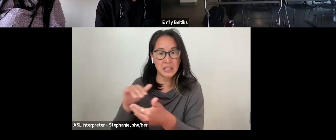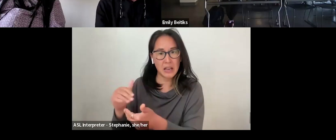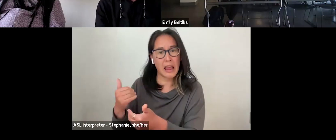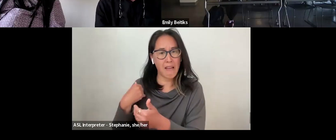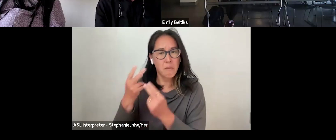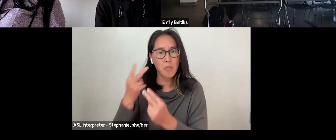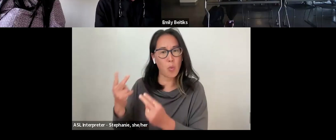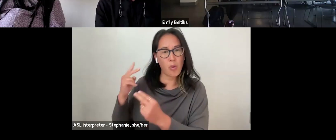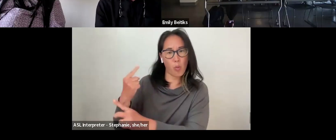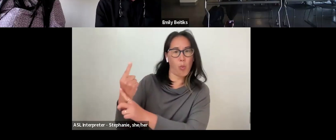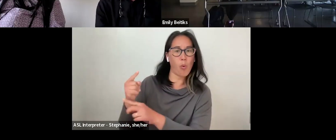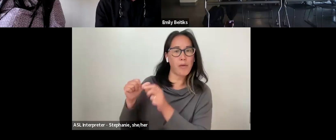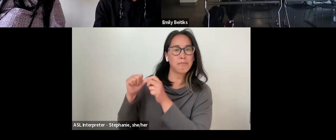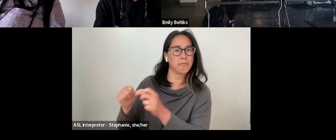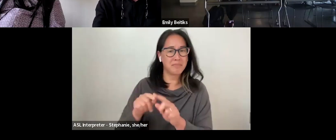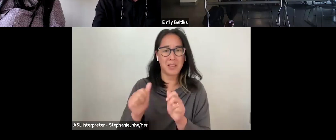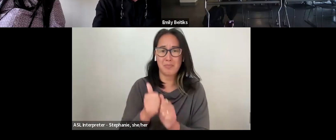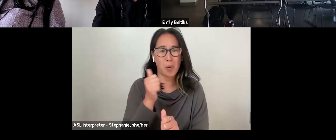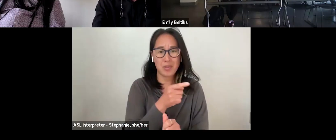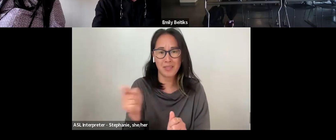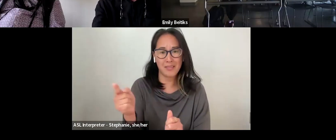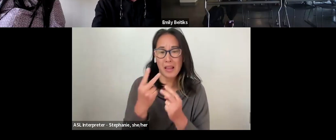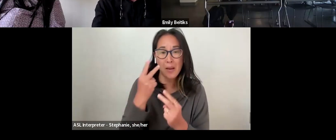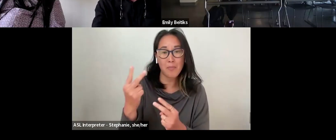The Cincinnati Radiation Studies.